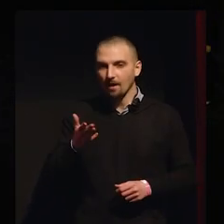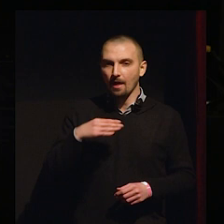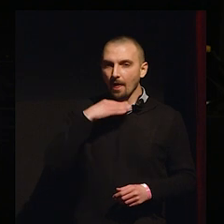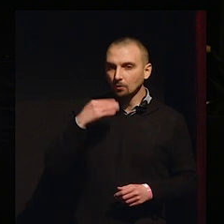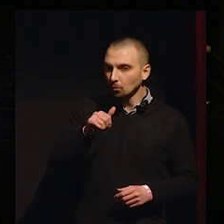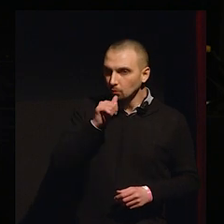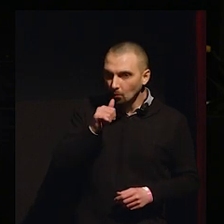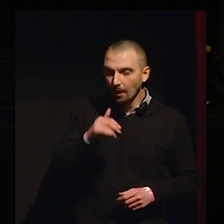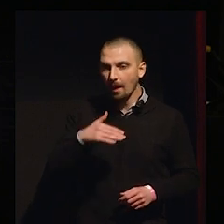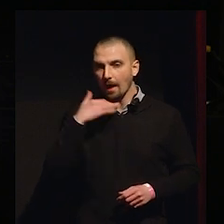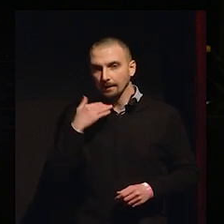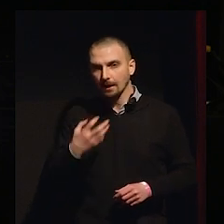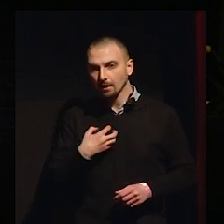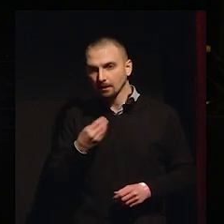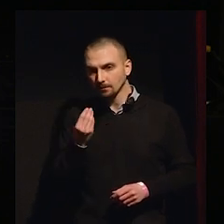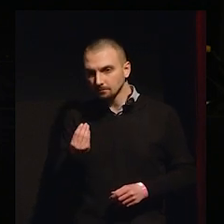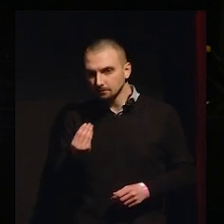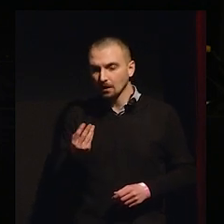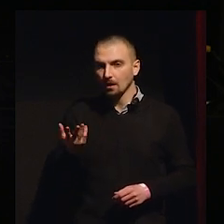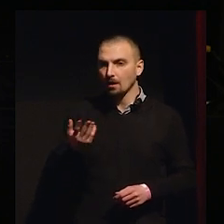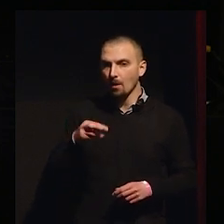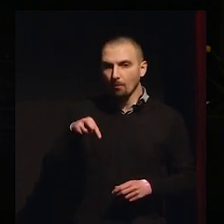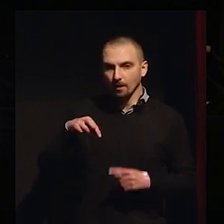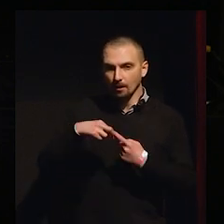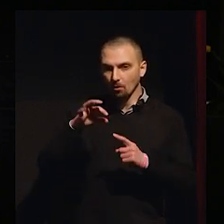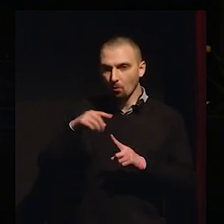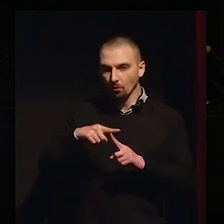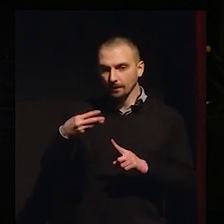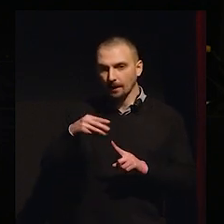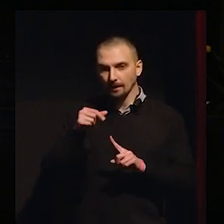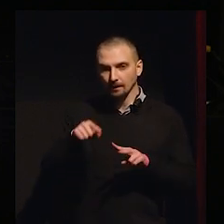Meat itself, quality protein must go down children’s throat.